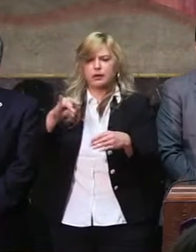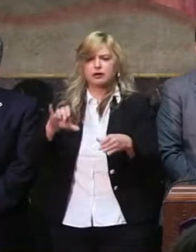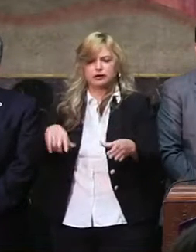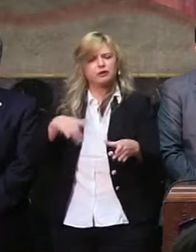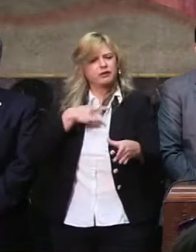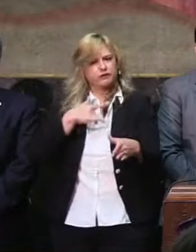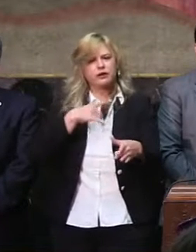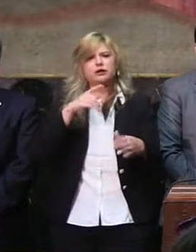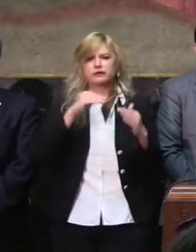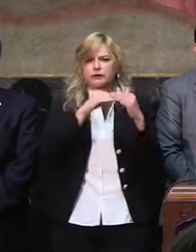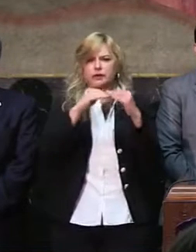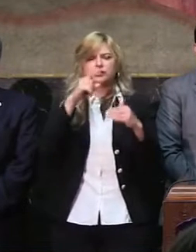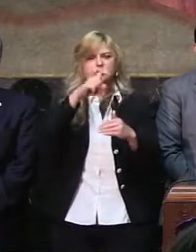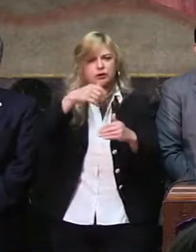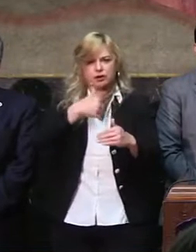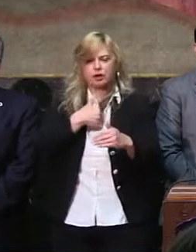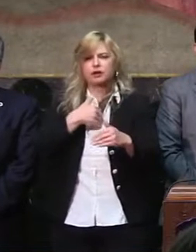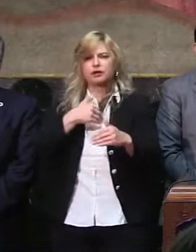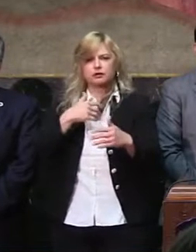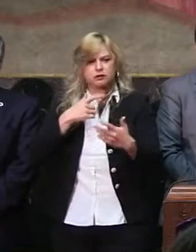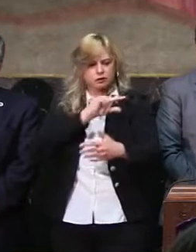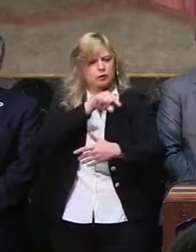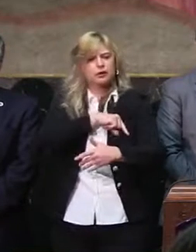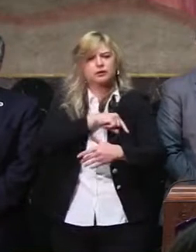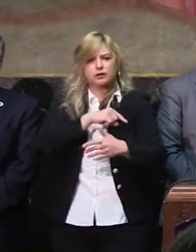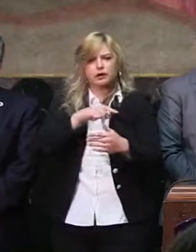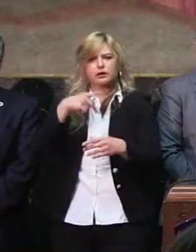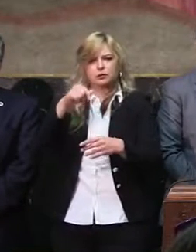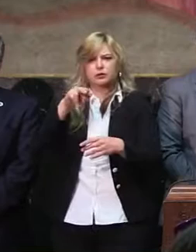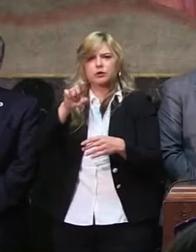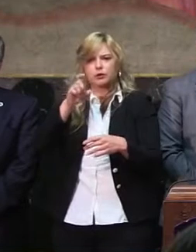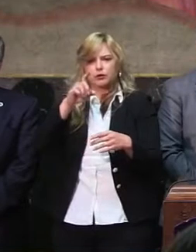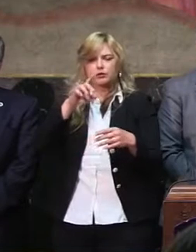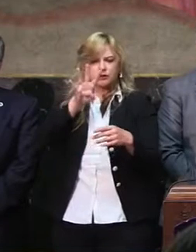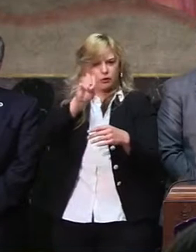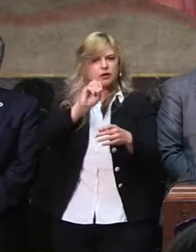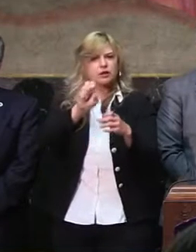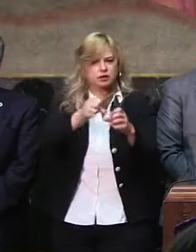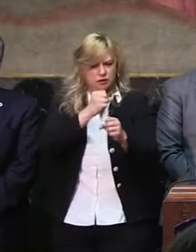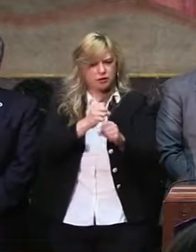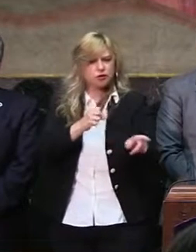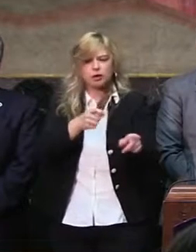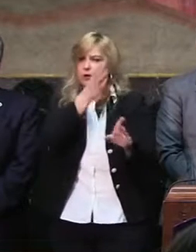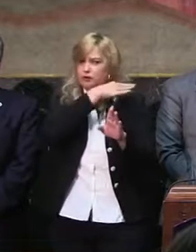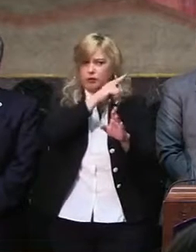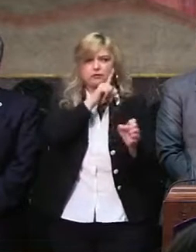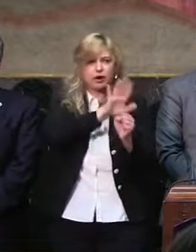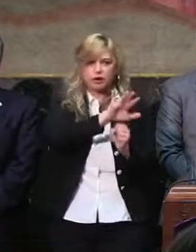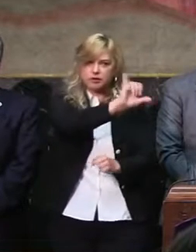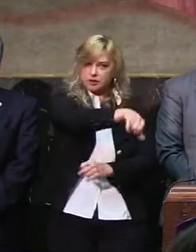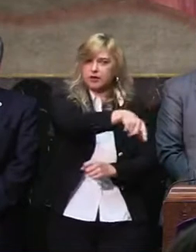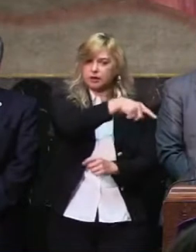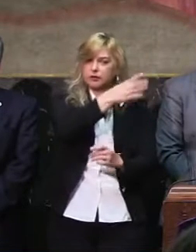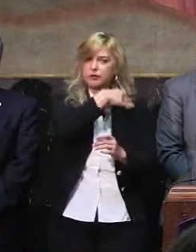have parole eligibility at 40 years. They were once promised that the law by